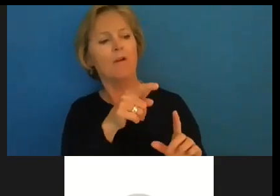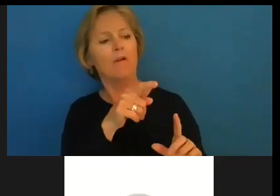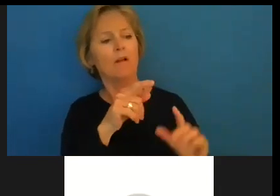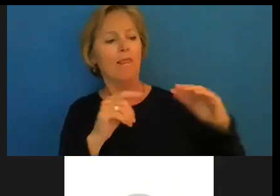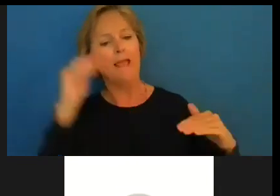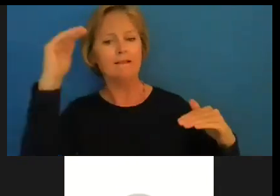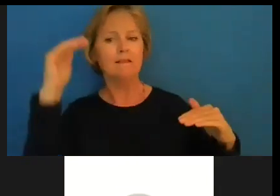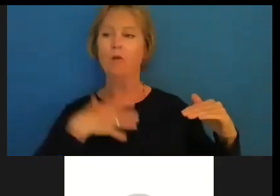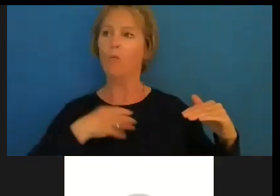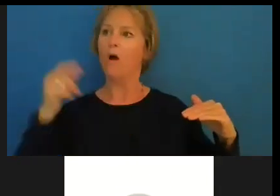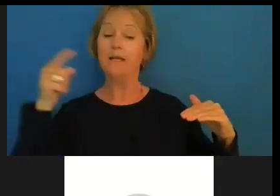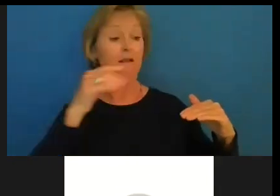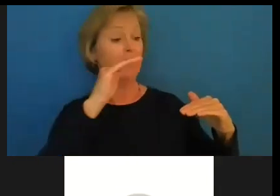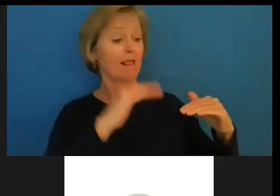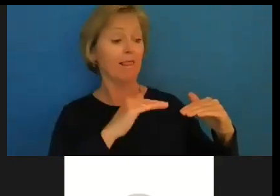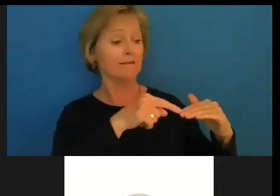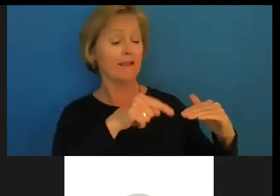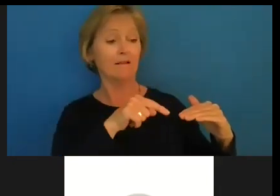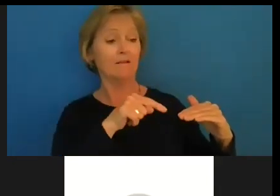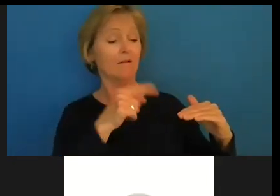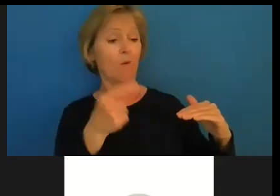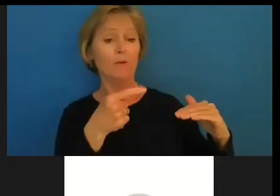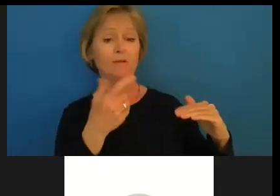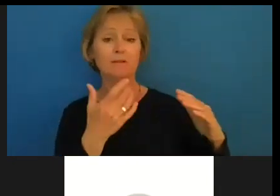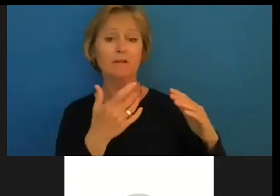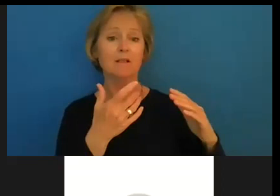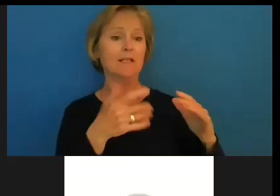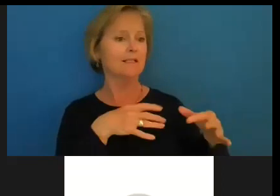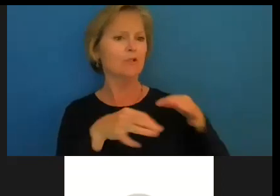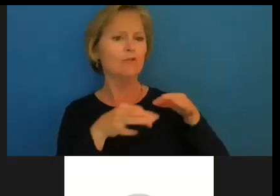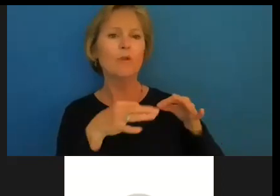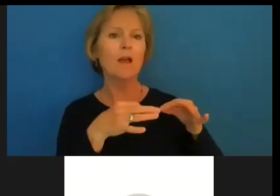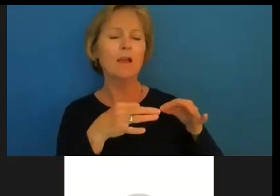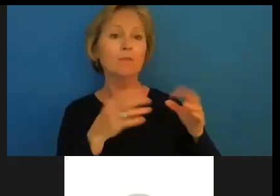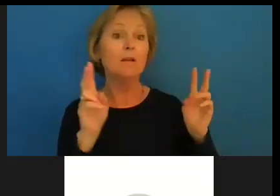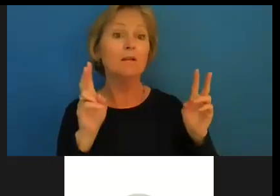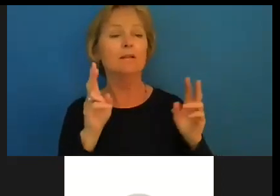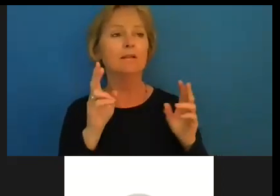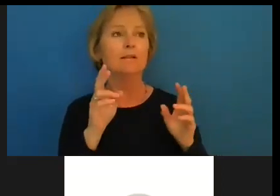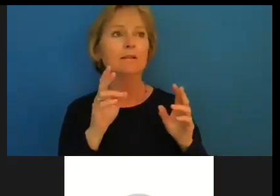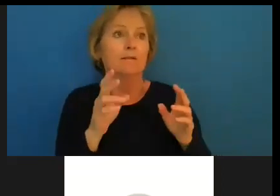and less than is almost always described as somehow disabled.